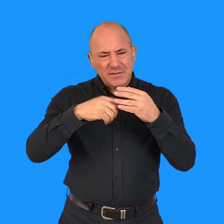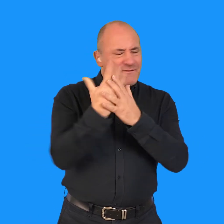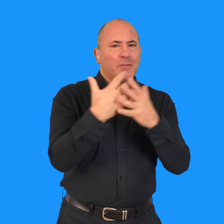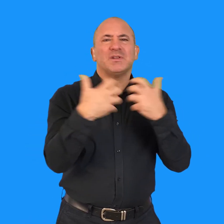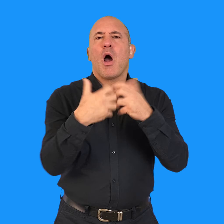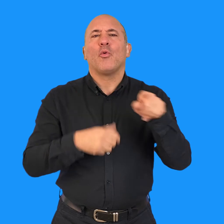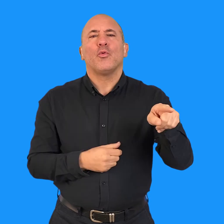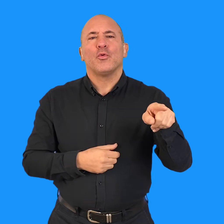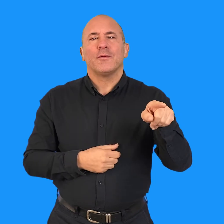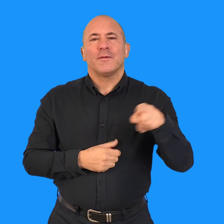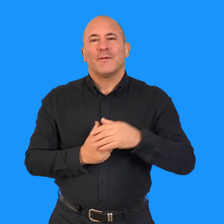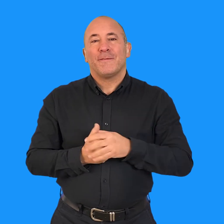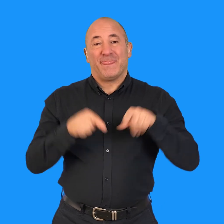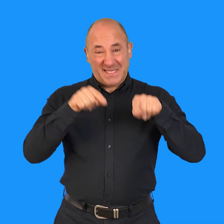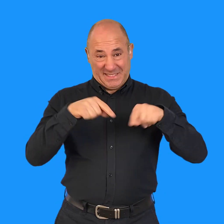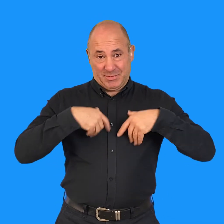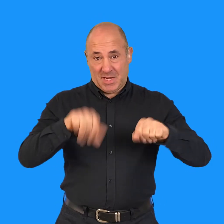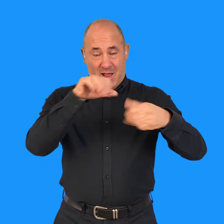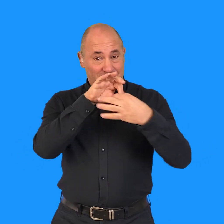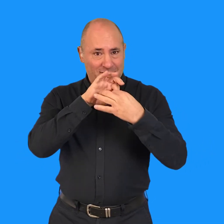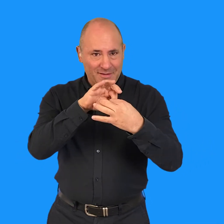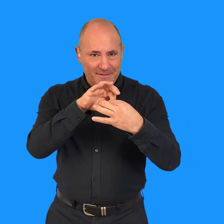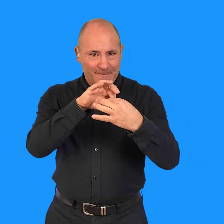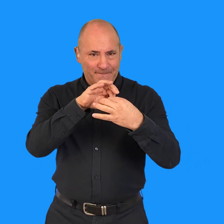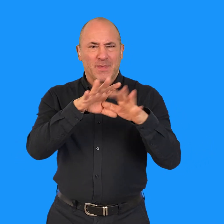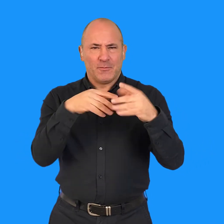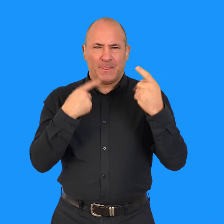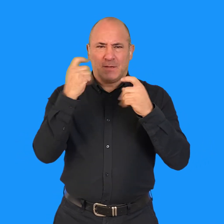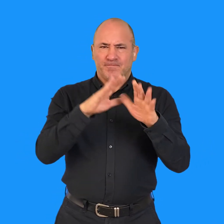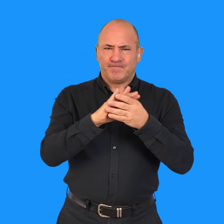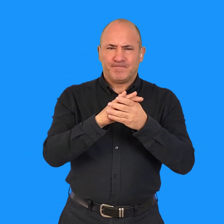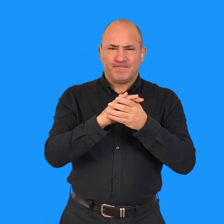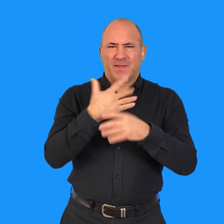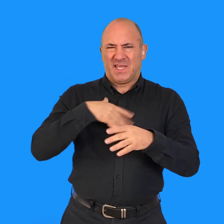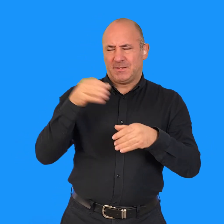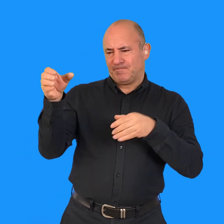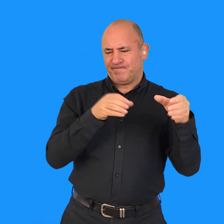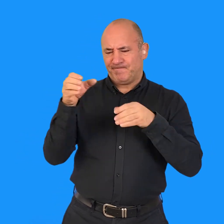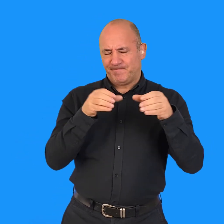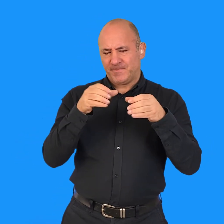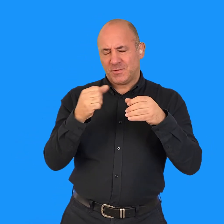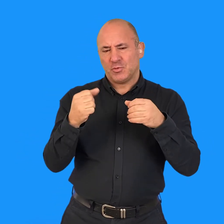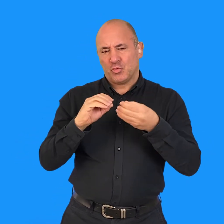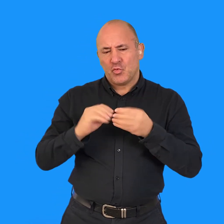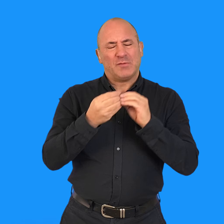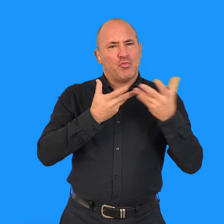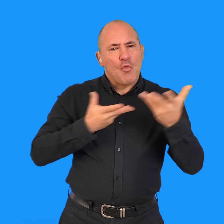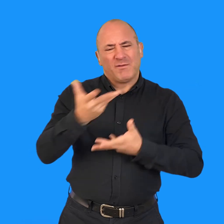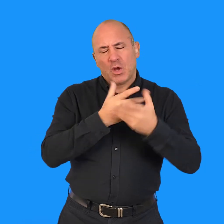And that's what we work with them on, and then we start thinking who do we need to kind of bring in to enable them to have those conversations?